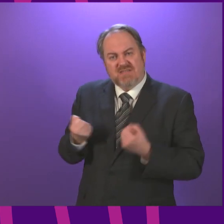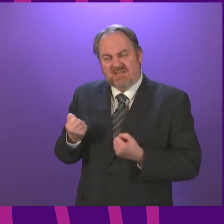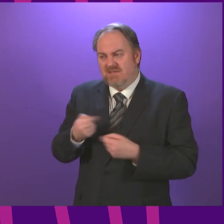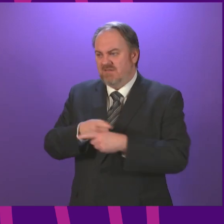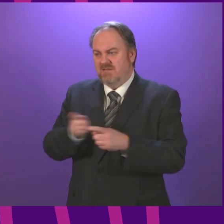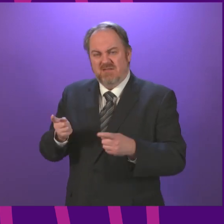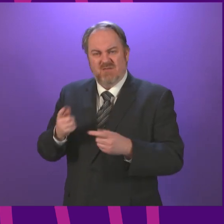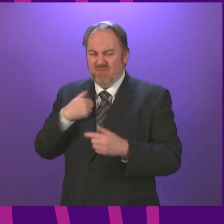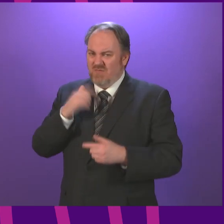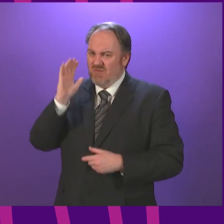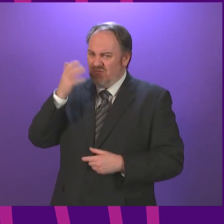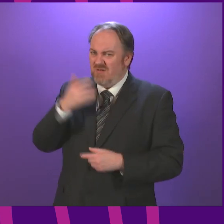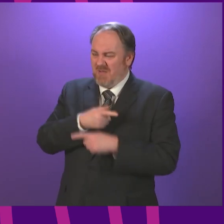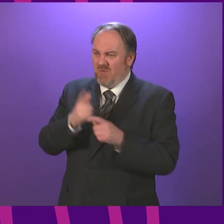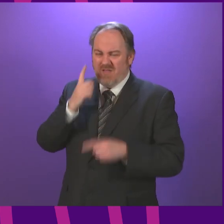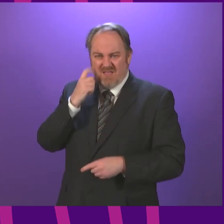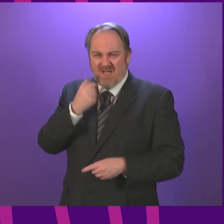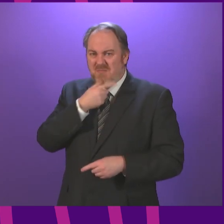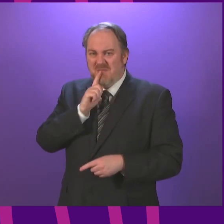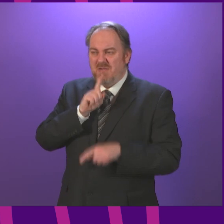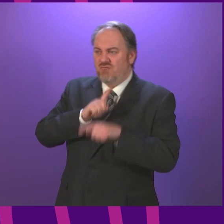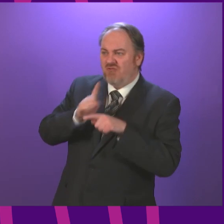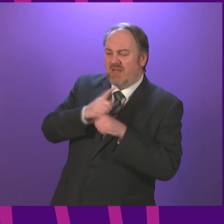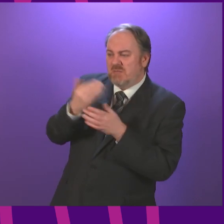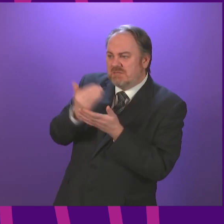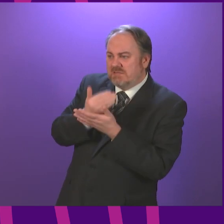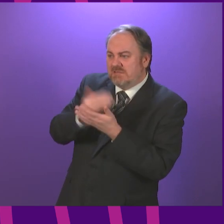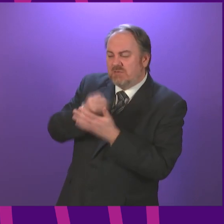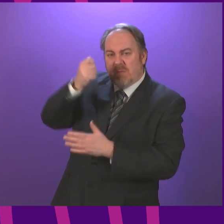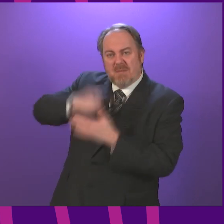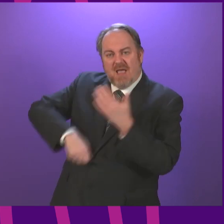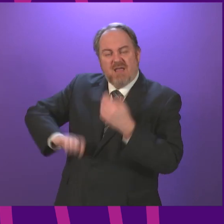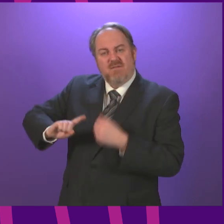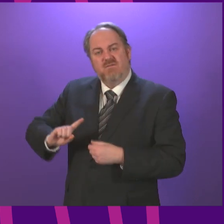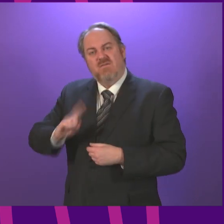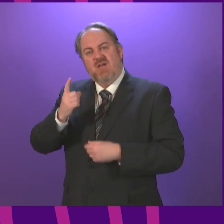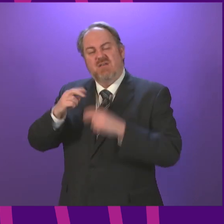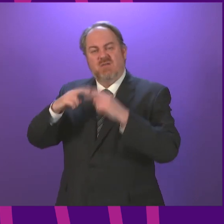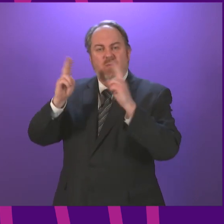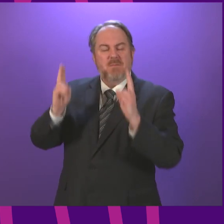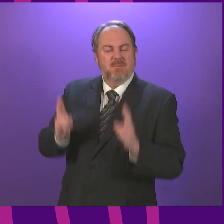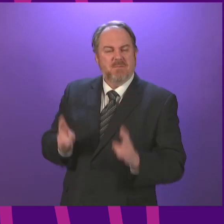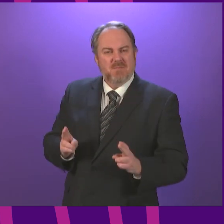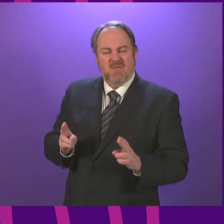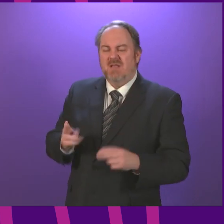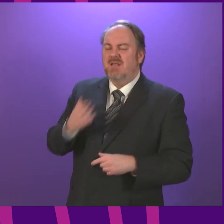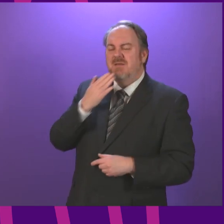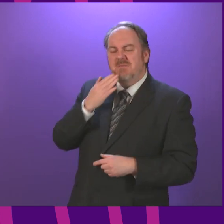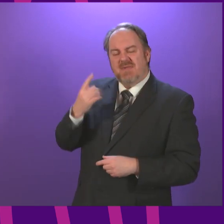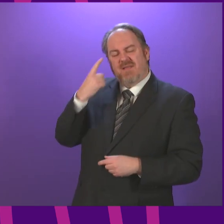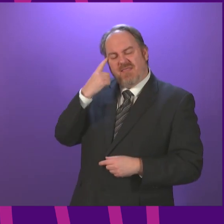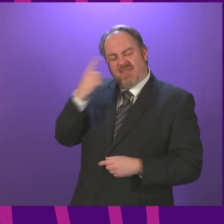about young people buying first homes. Would the First Minister reconsider a more comprehensive